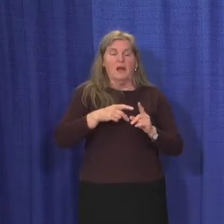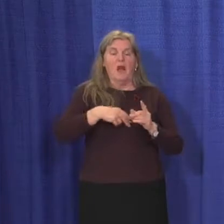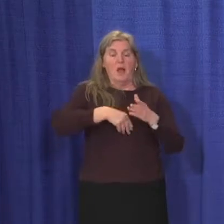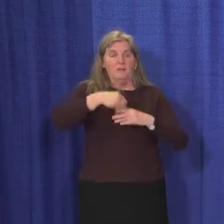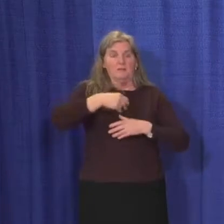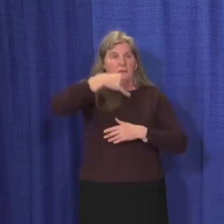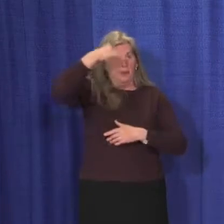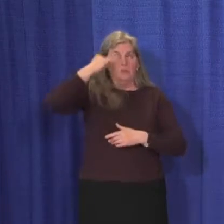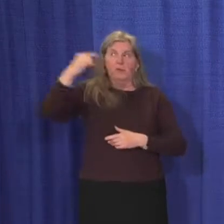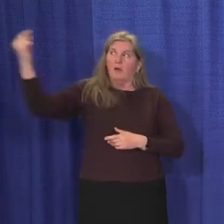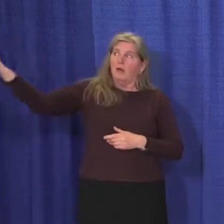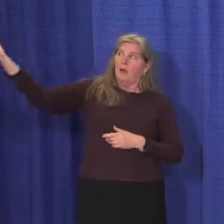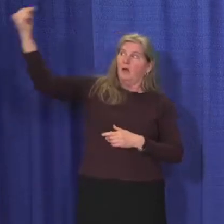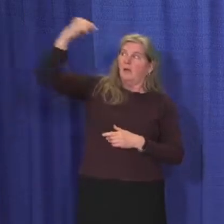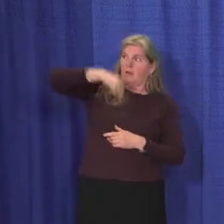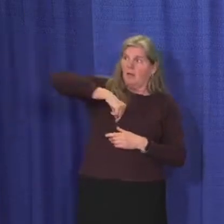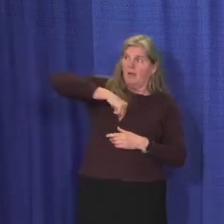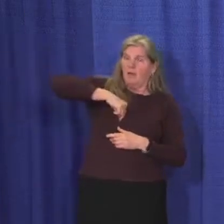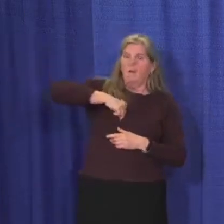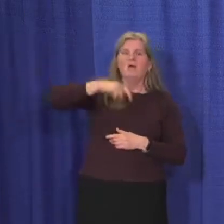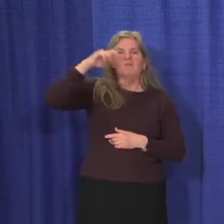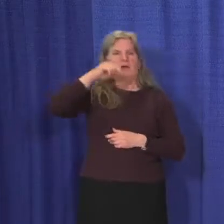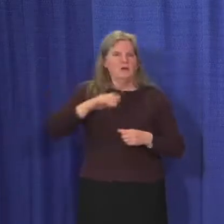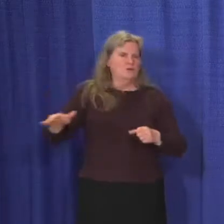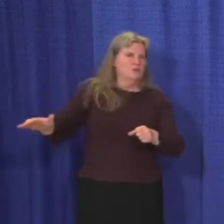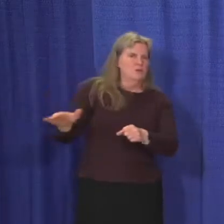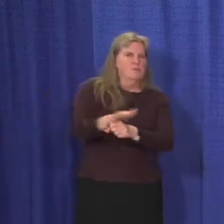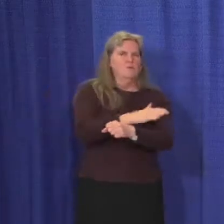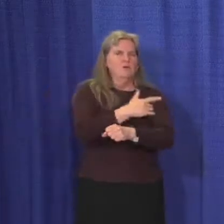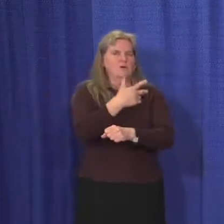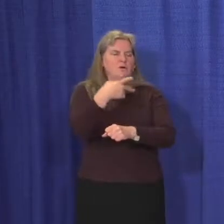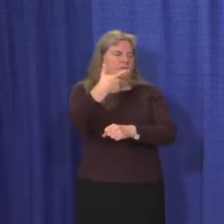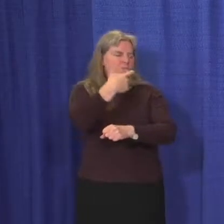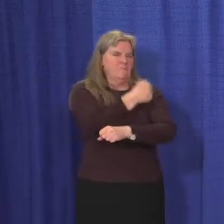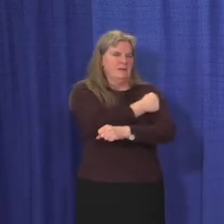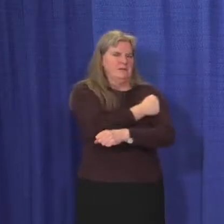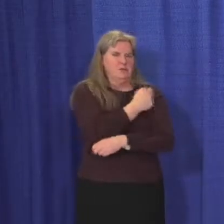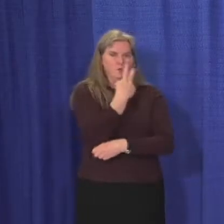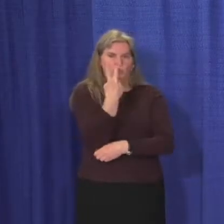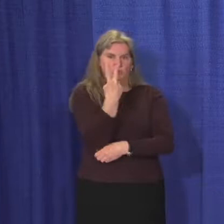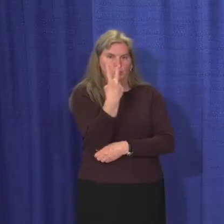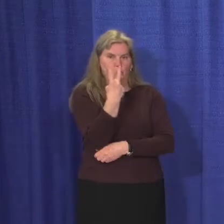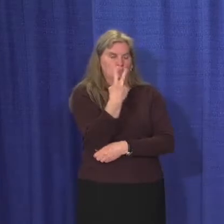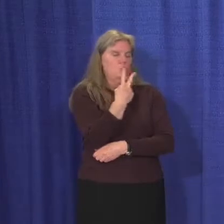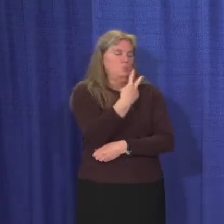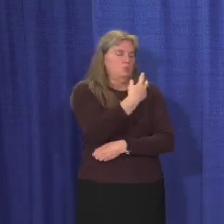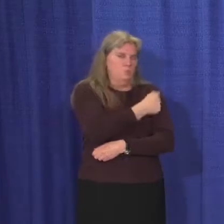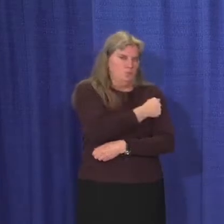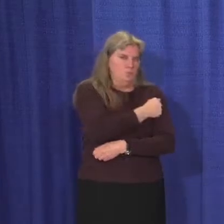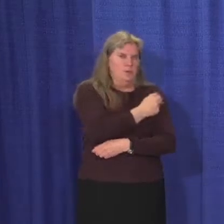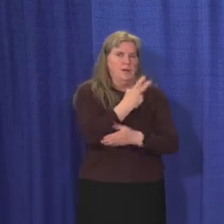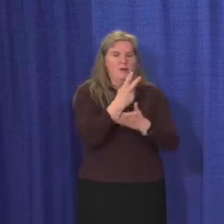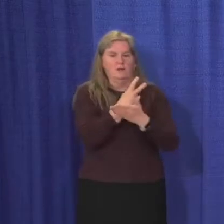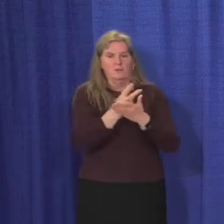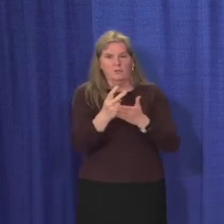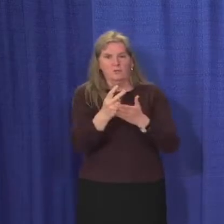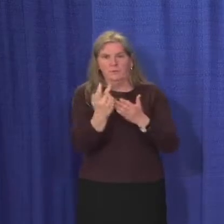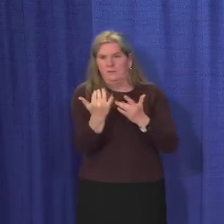who's incoming to Yukon must be fully vaccinated which means two weeks passed the final dose of a